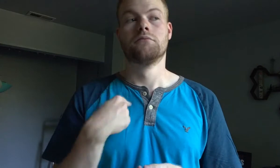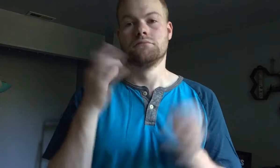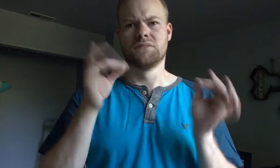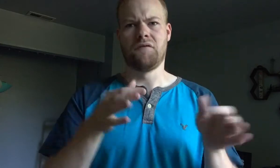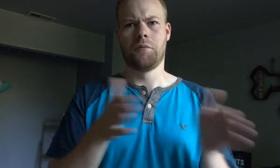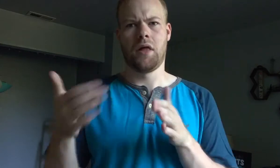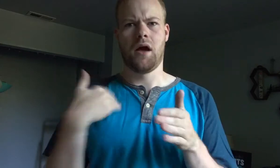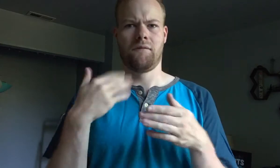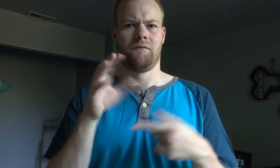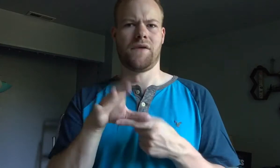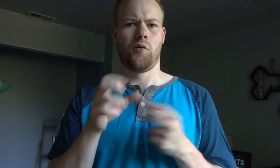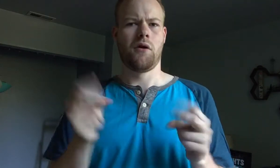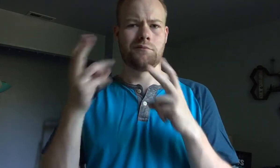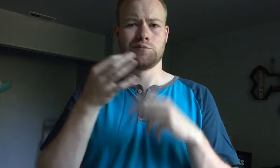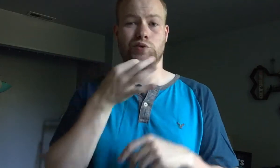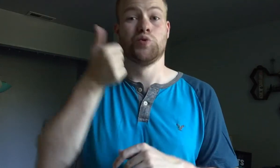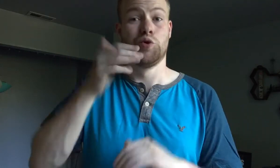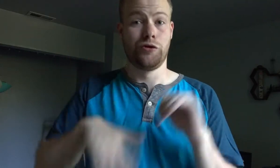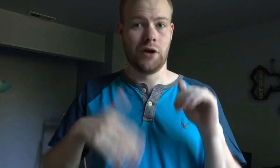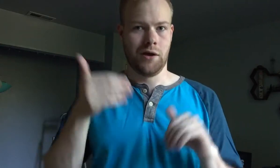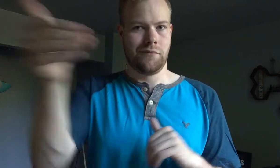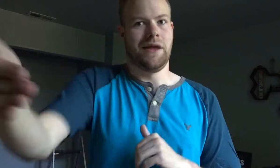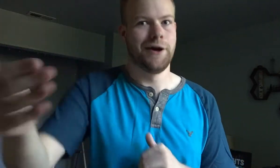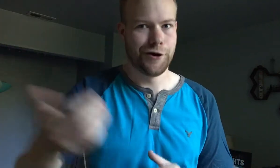I’m definitely planning on getting another one up sooner than later!